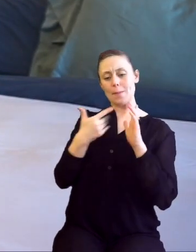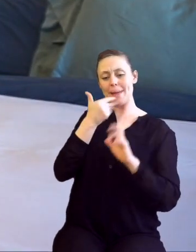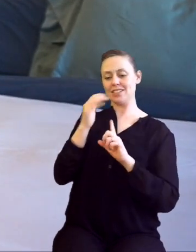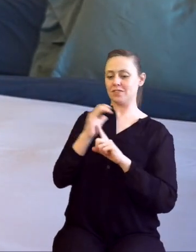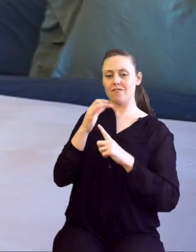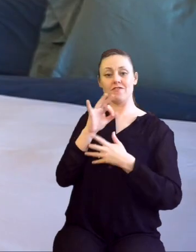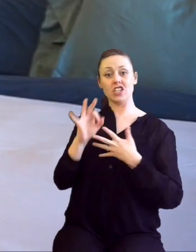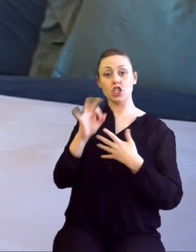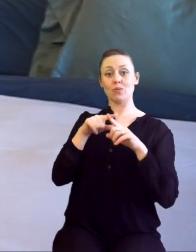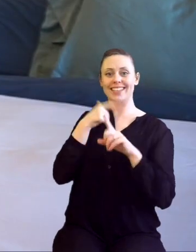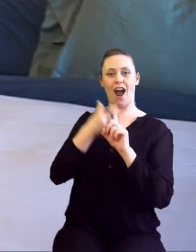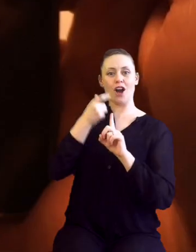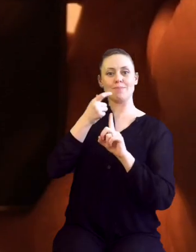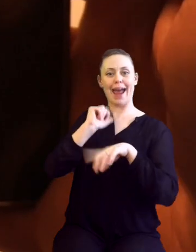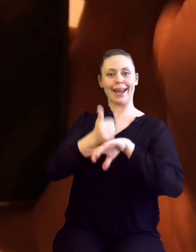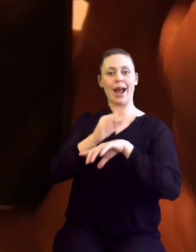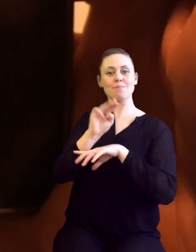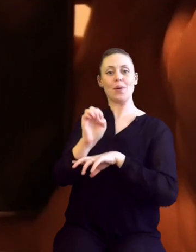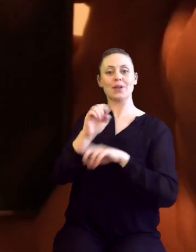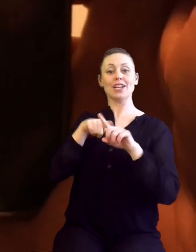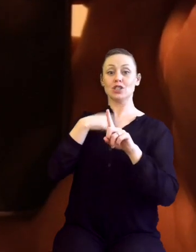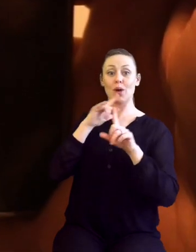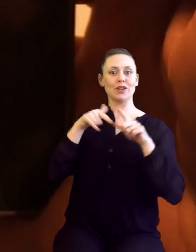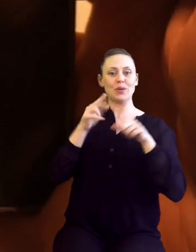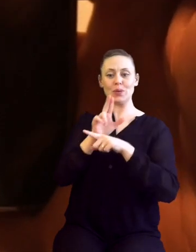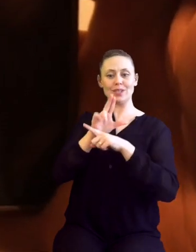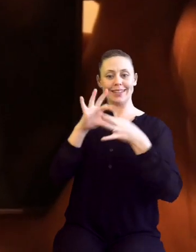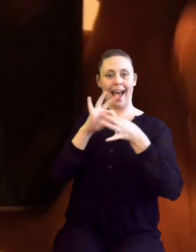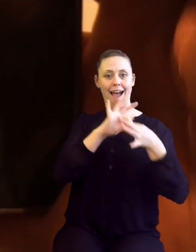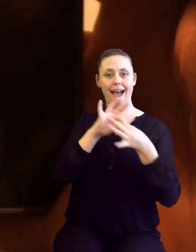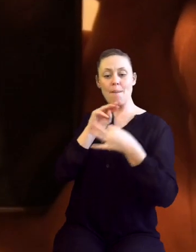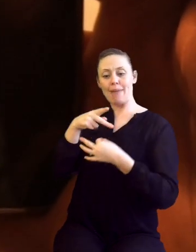was automatic mode which works with the pressure mapping to relieve those high